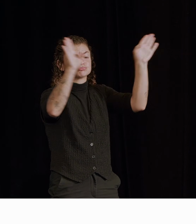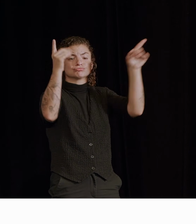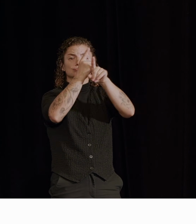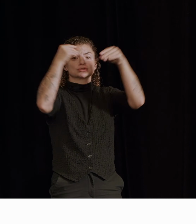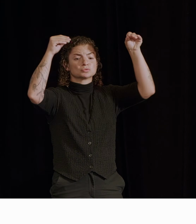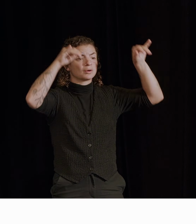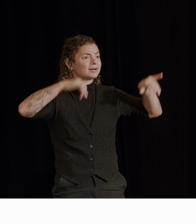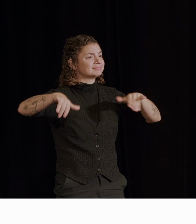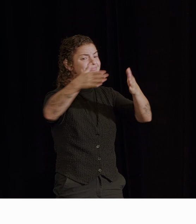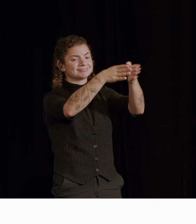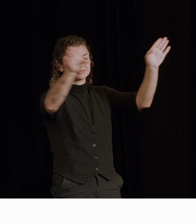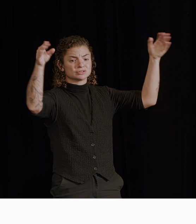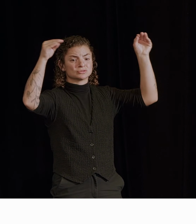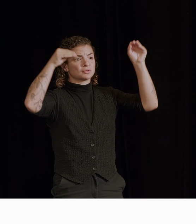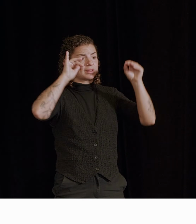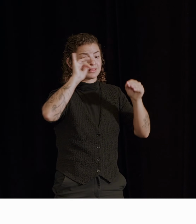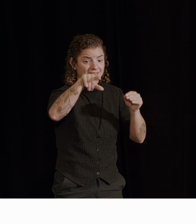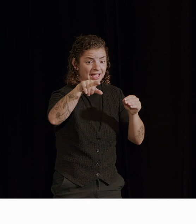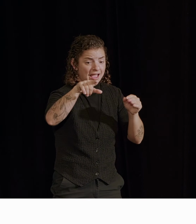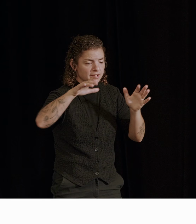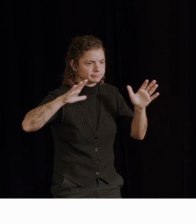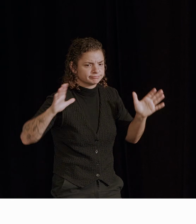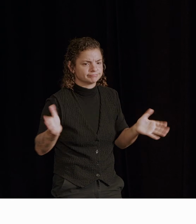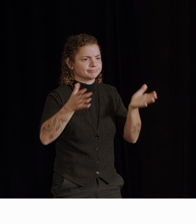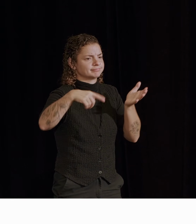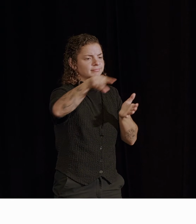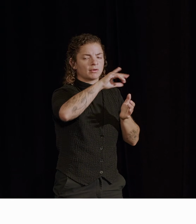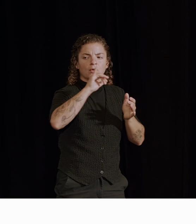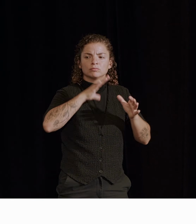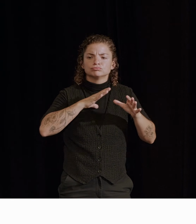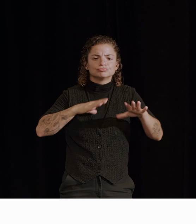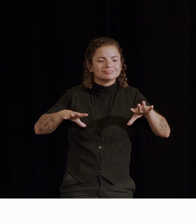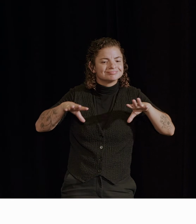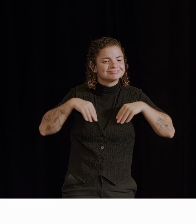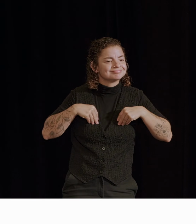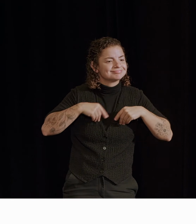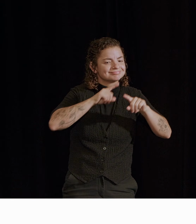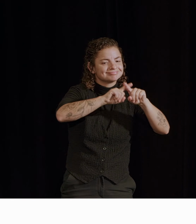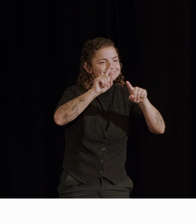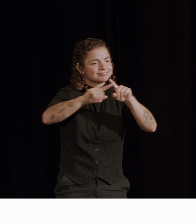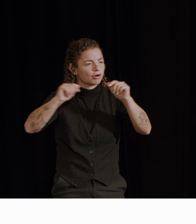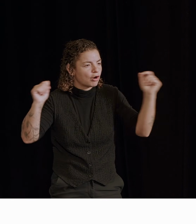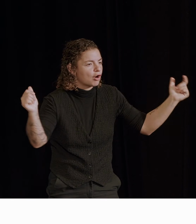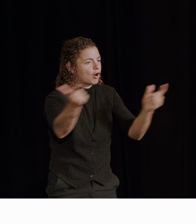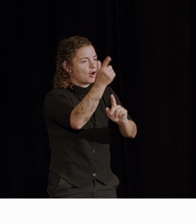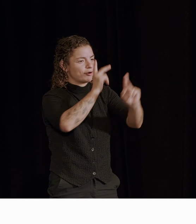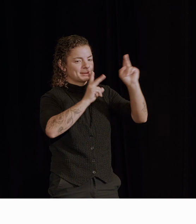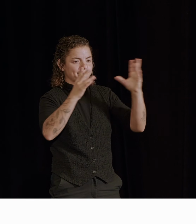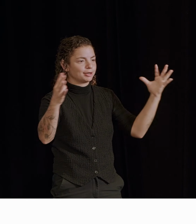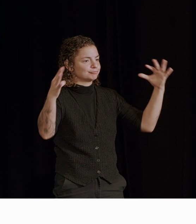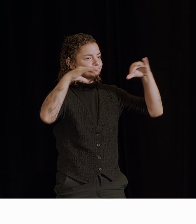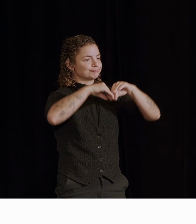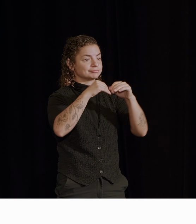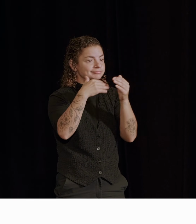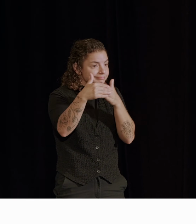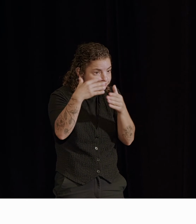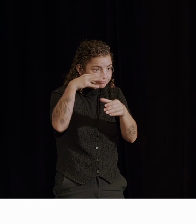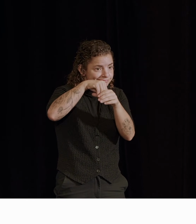into accepting their customer base as one that includes people with disabilities, the better we're going to push society.